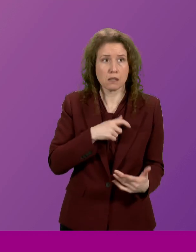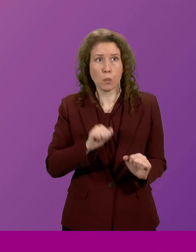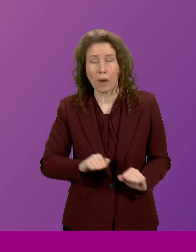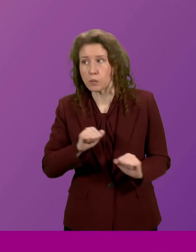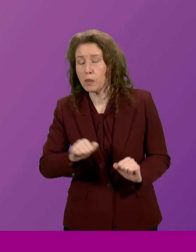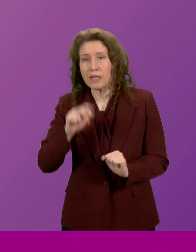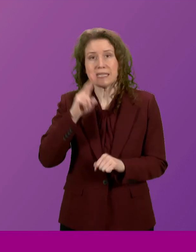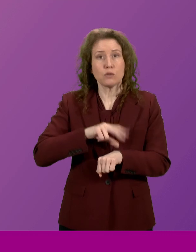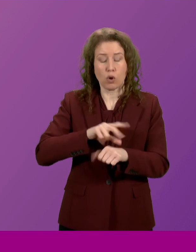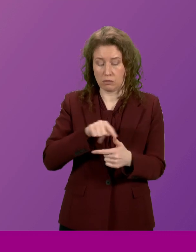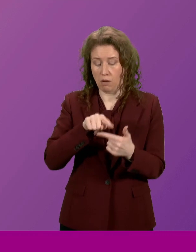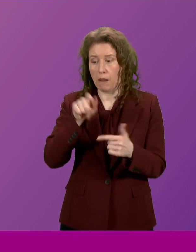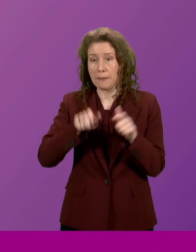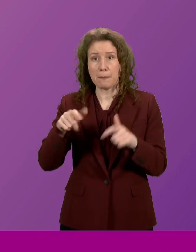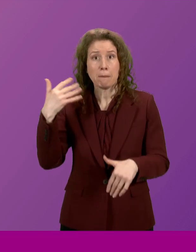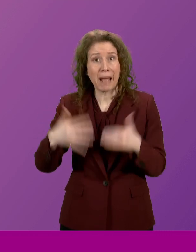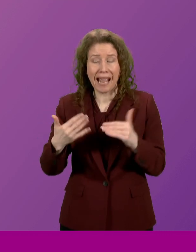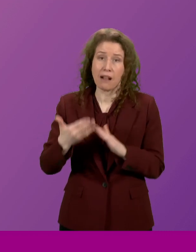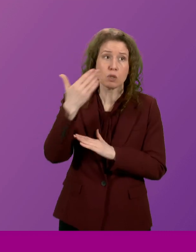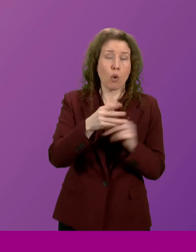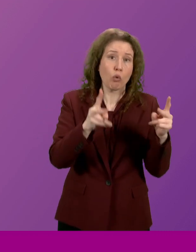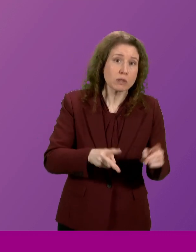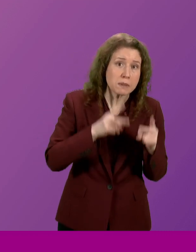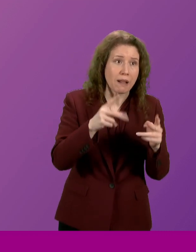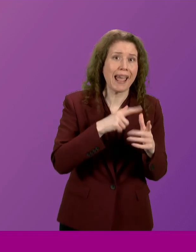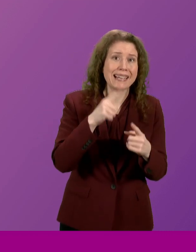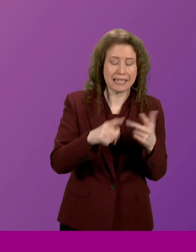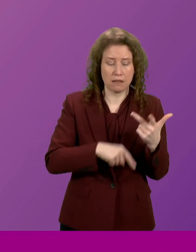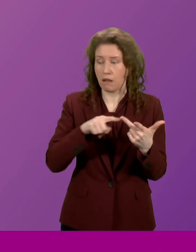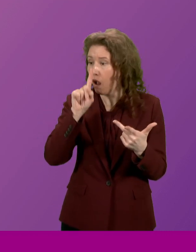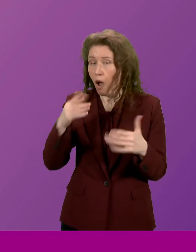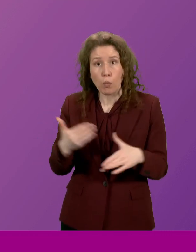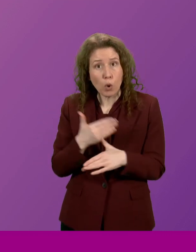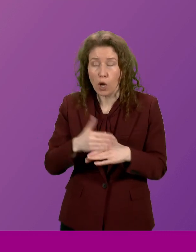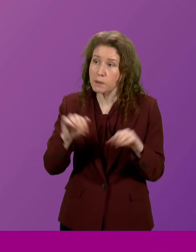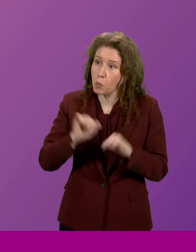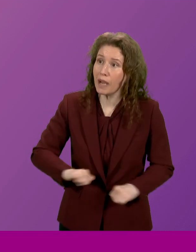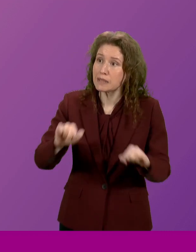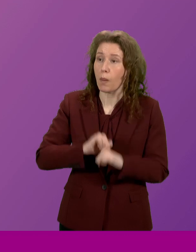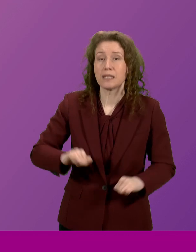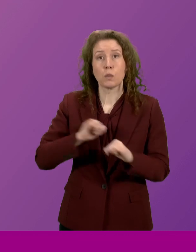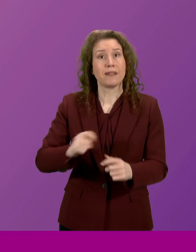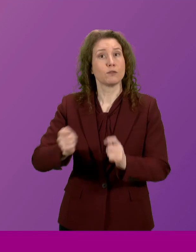people in pain are forced to go to accident and emergency departments and people are unable to work because they cannot get the treatment that they need.